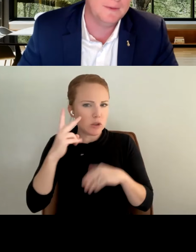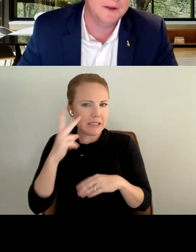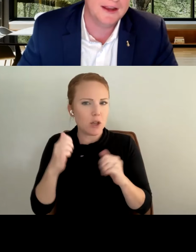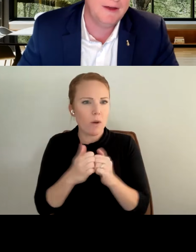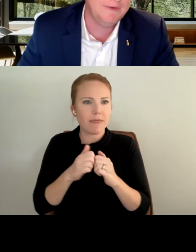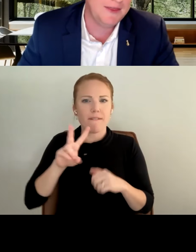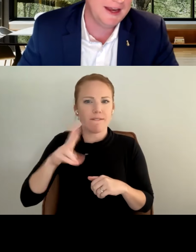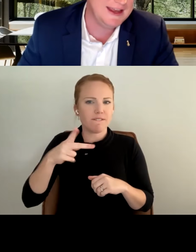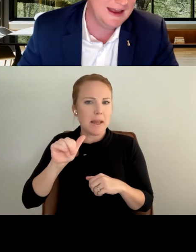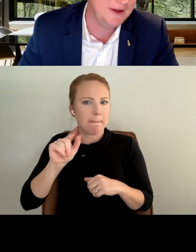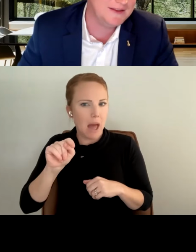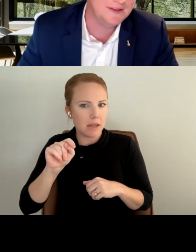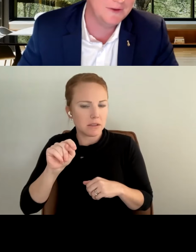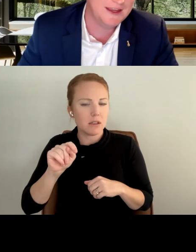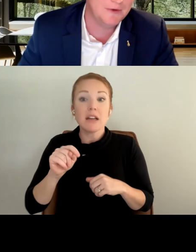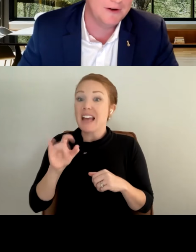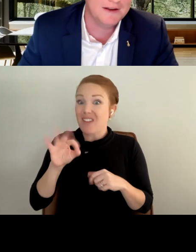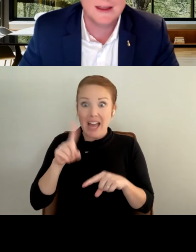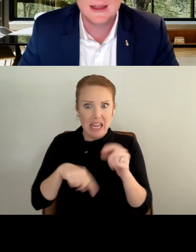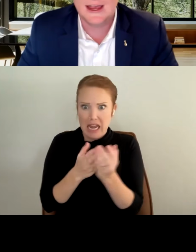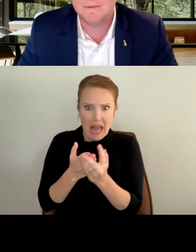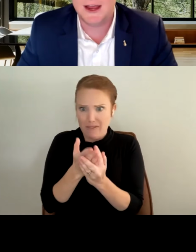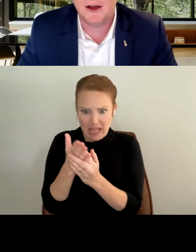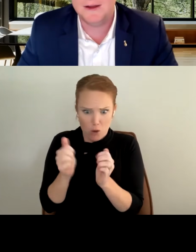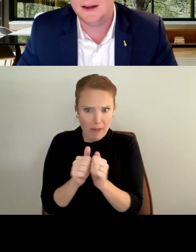If I find that I can't navigate this thing with a keyboard, and my automated